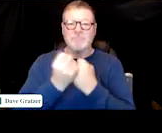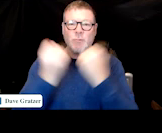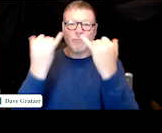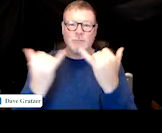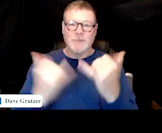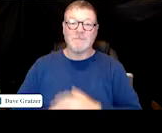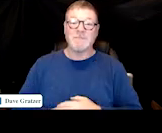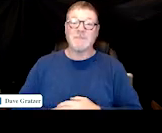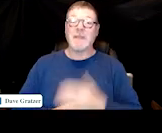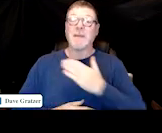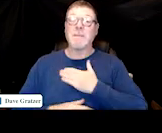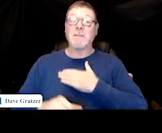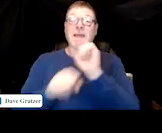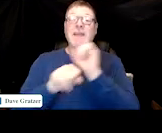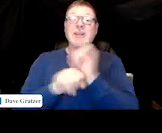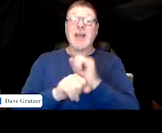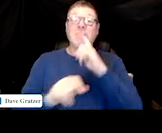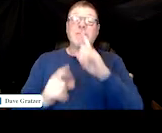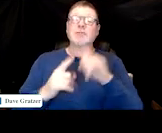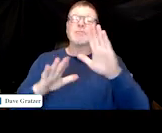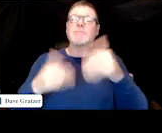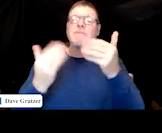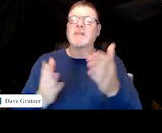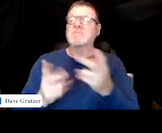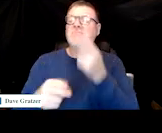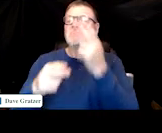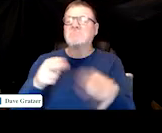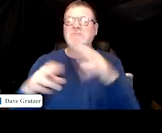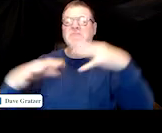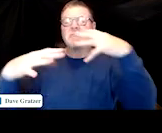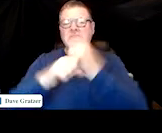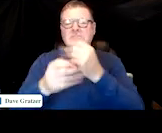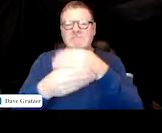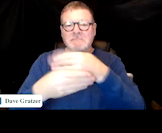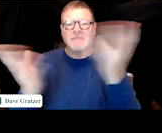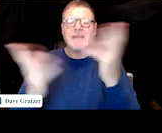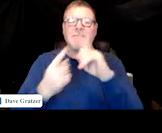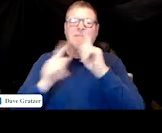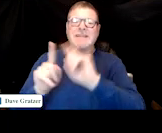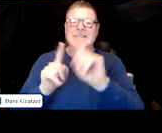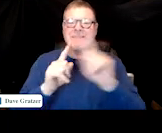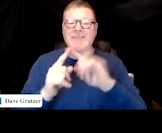My job on the webinar today is to provide a brief overview of peer support across the Sequential Intercept Model.